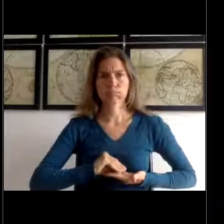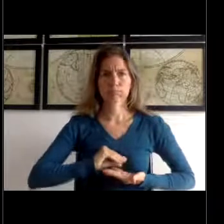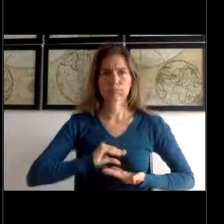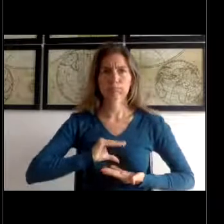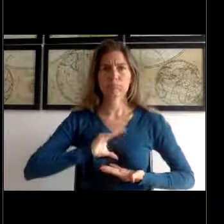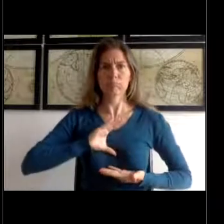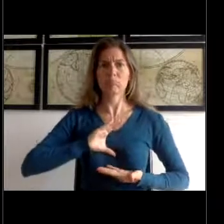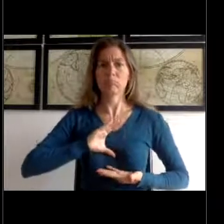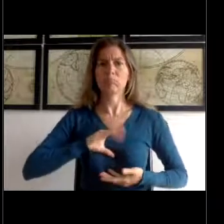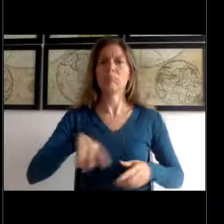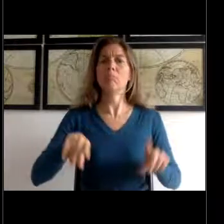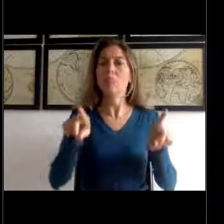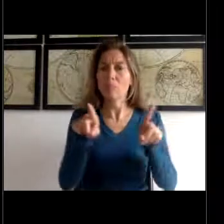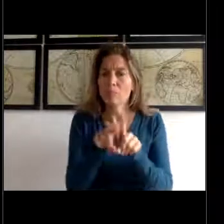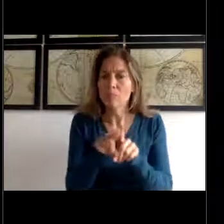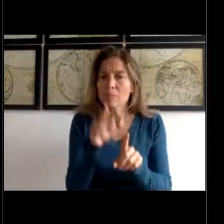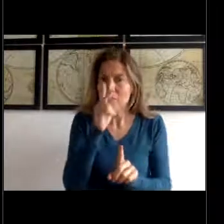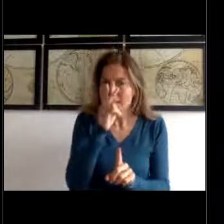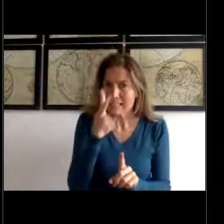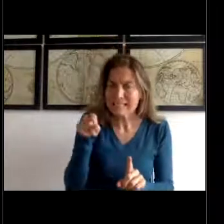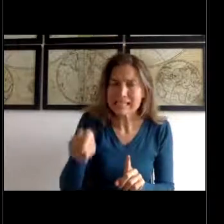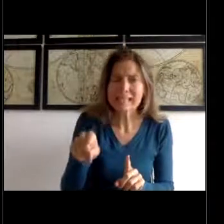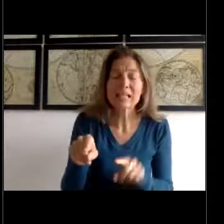Even in the countries where the volunteers came from.